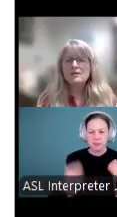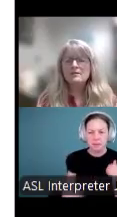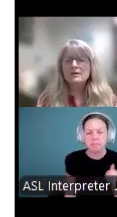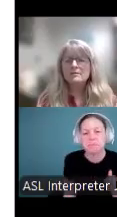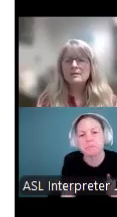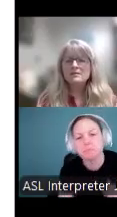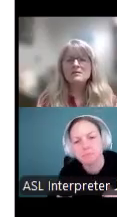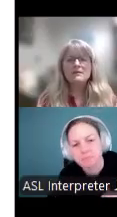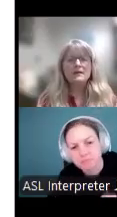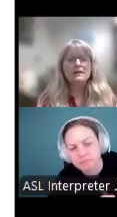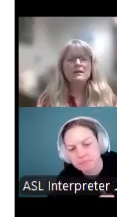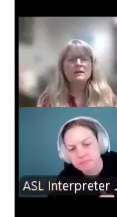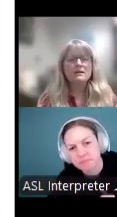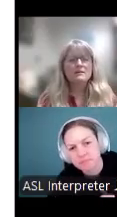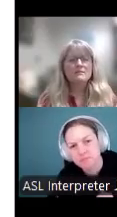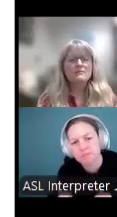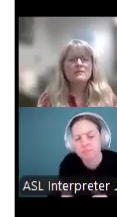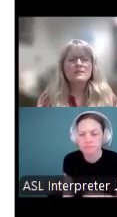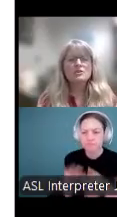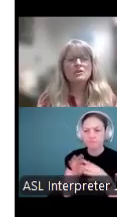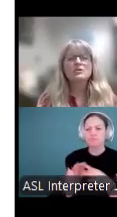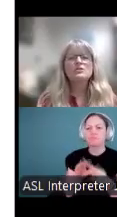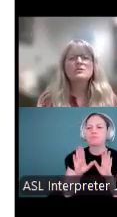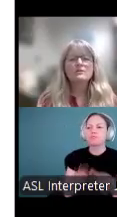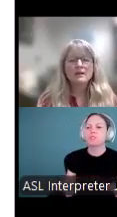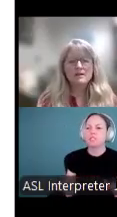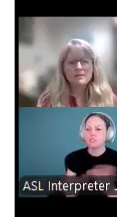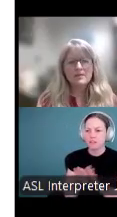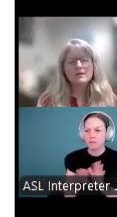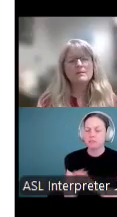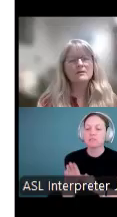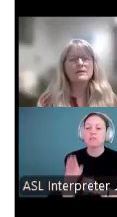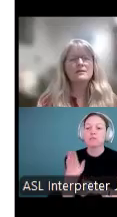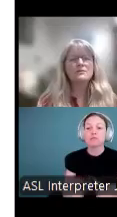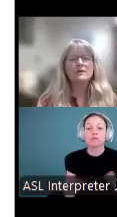child development, that children do develop the ability to